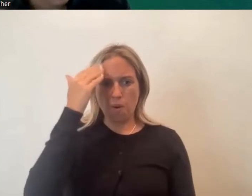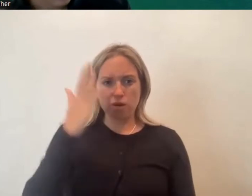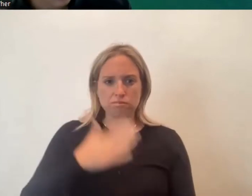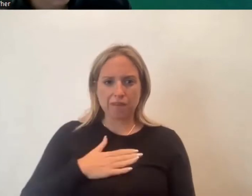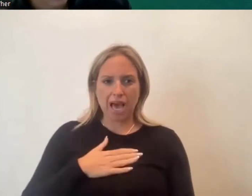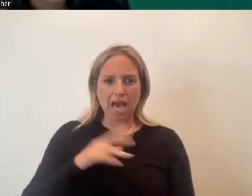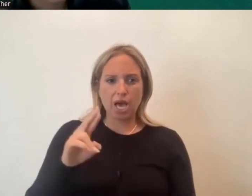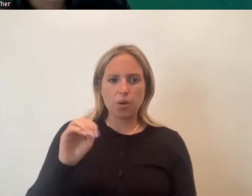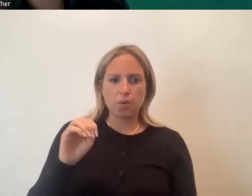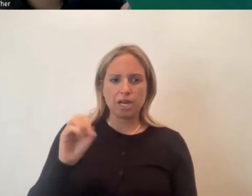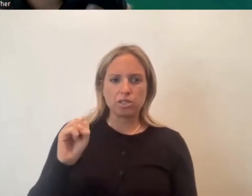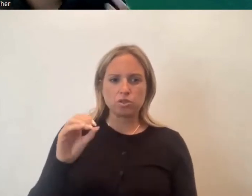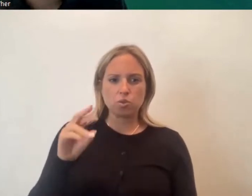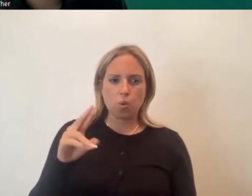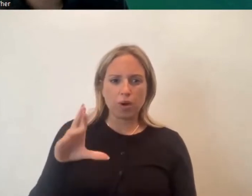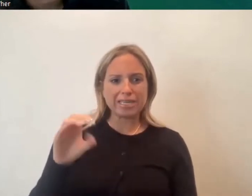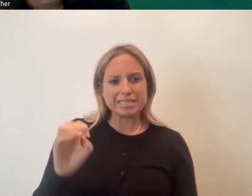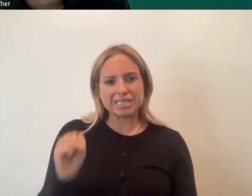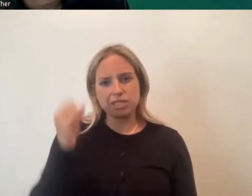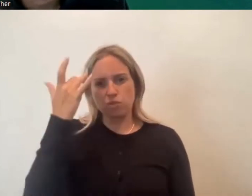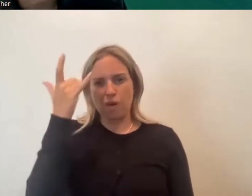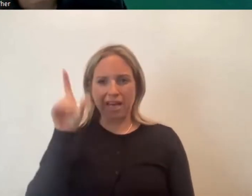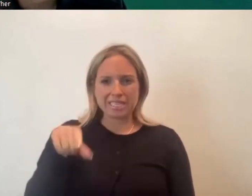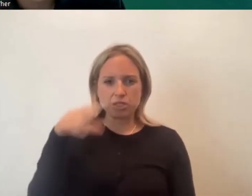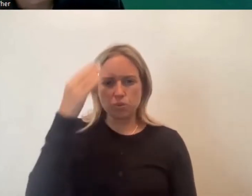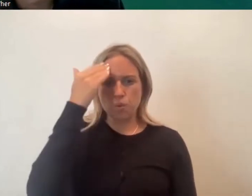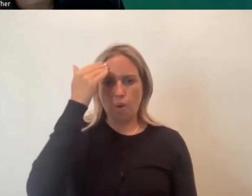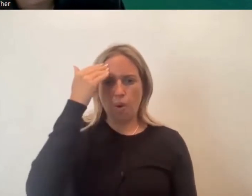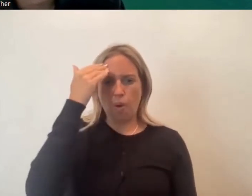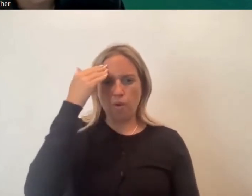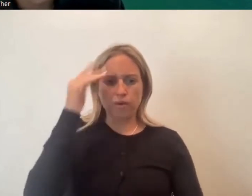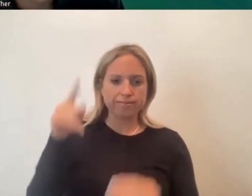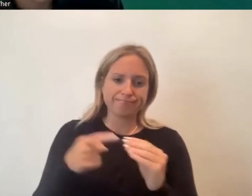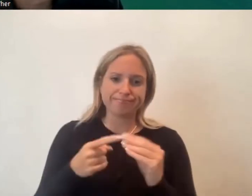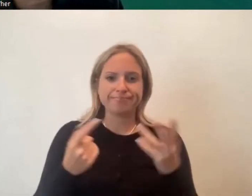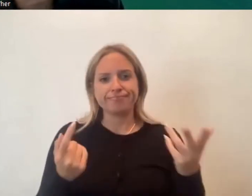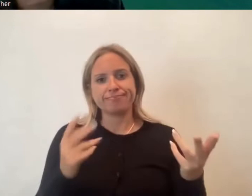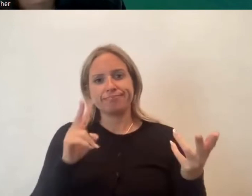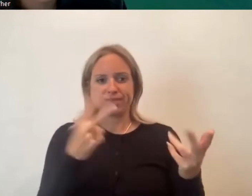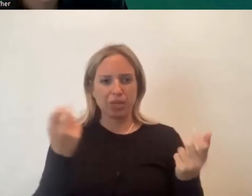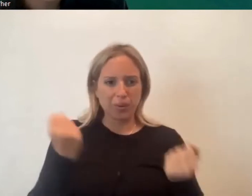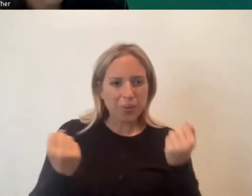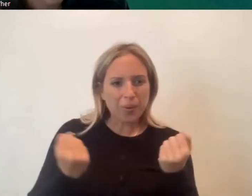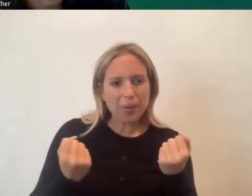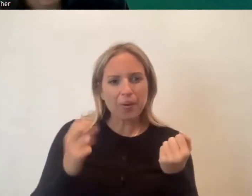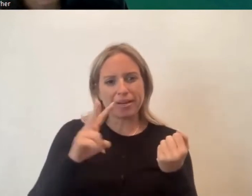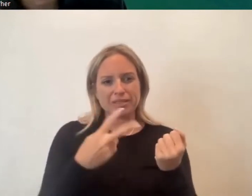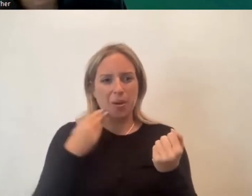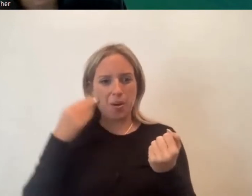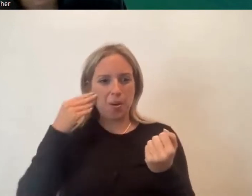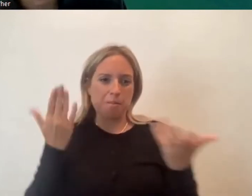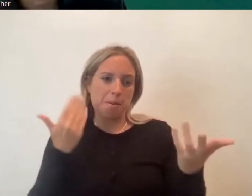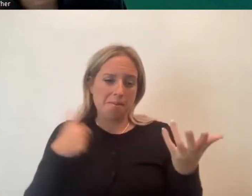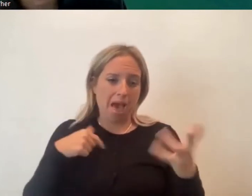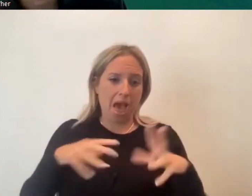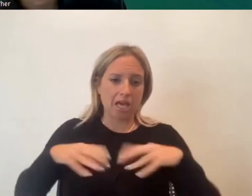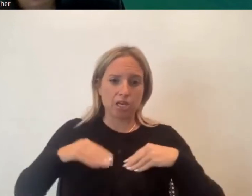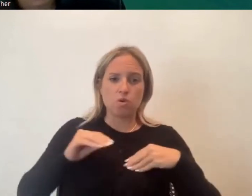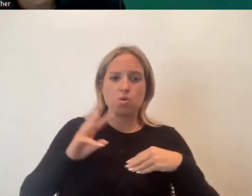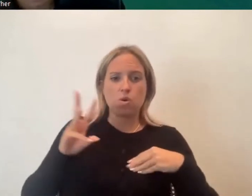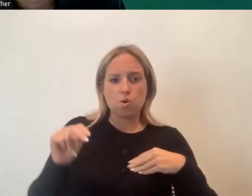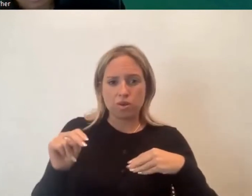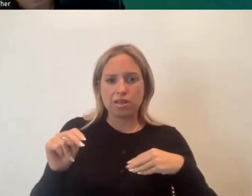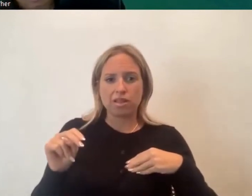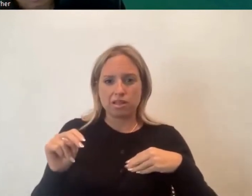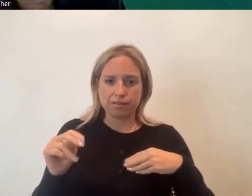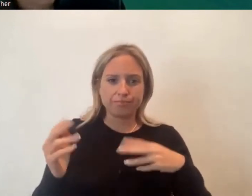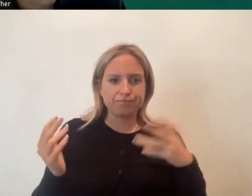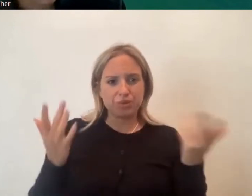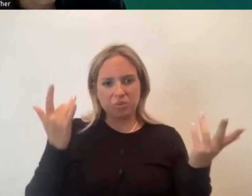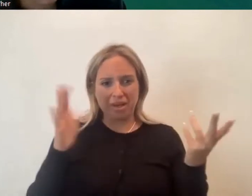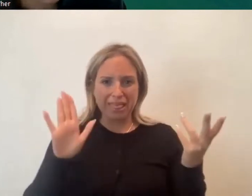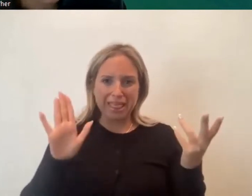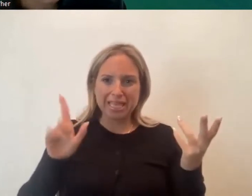What does it need to know about the second car or second home that I may own or about